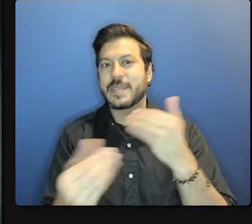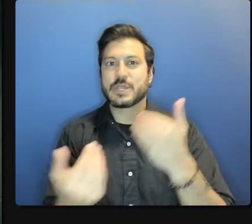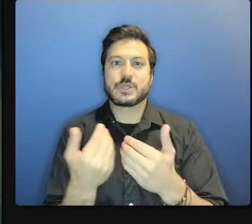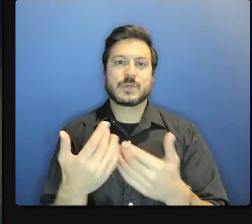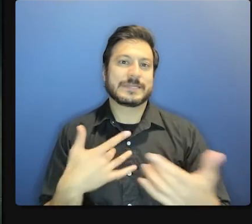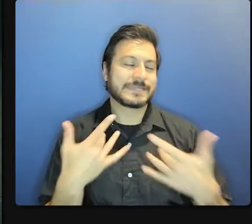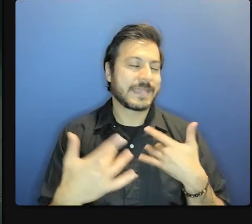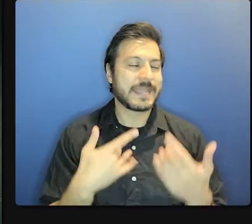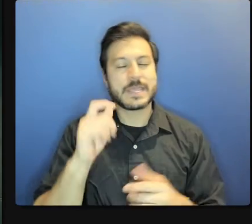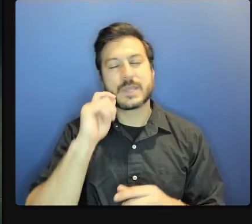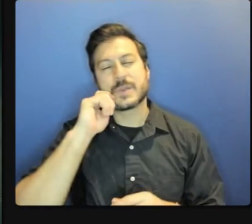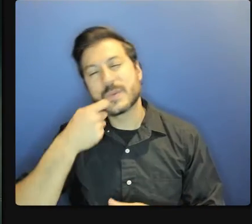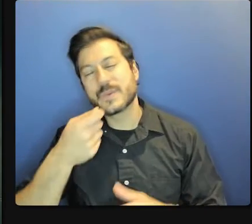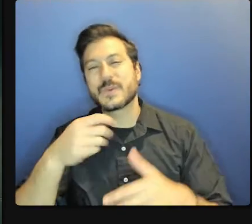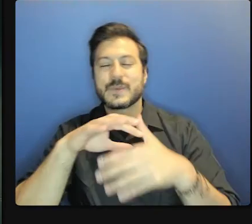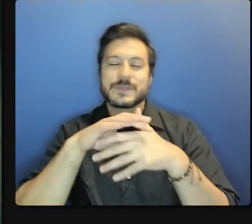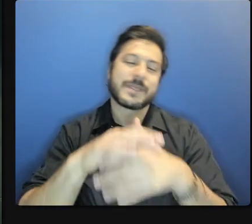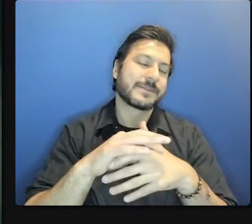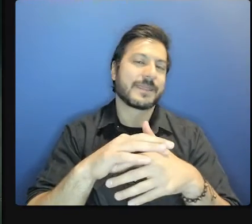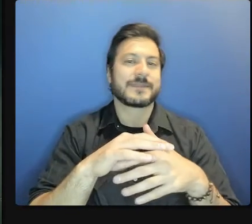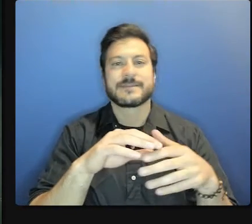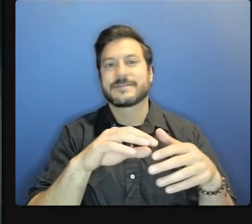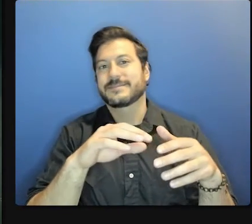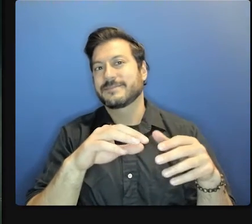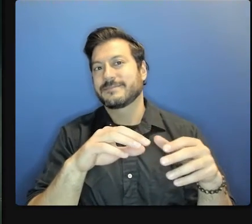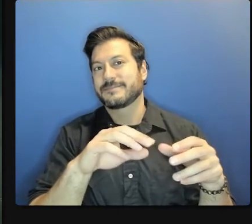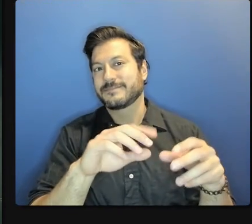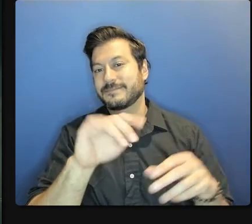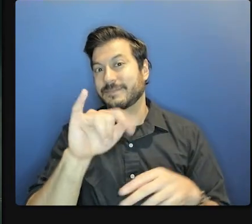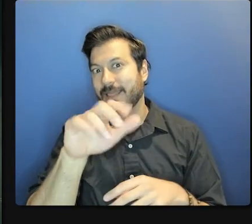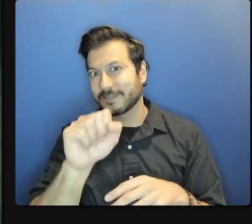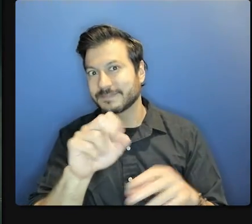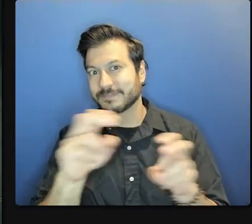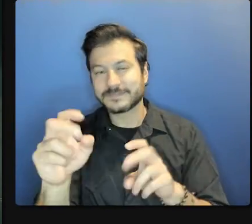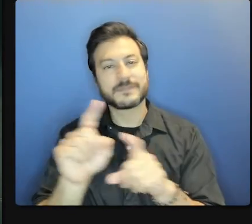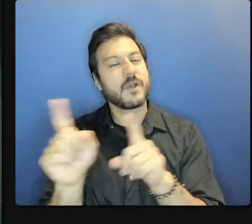new, exciting, cool content titles in the gaming catalog.